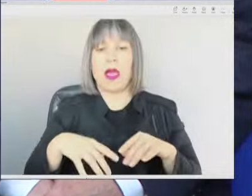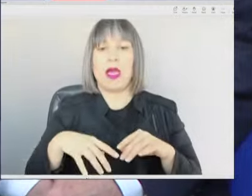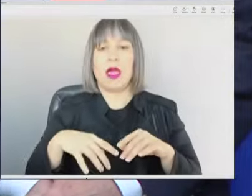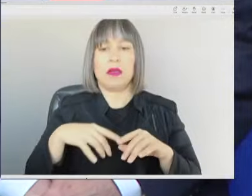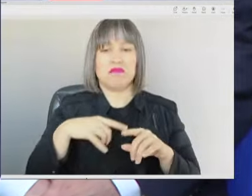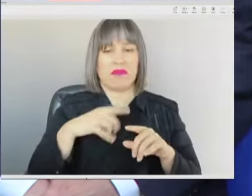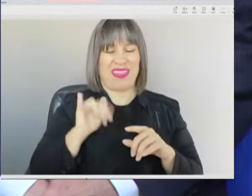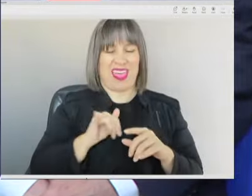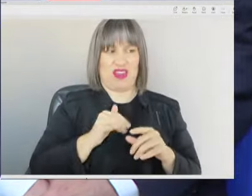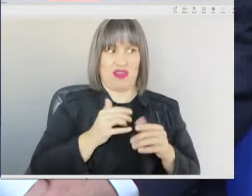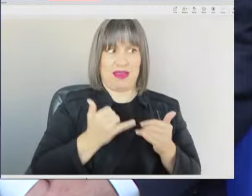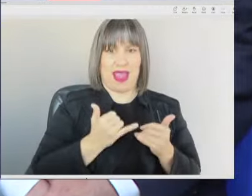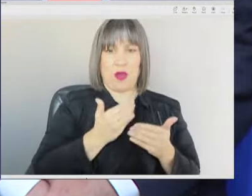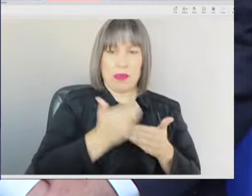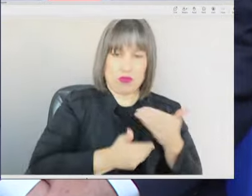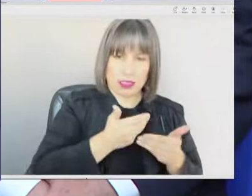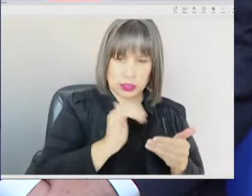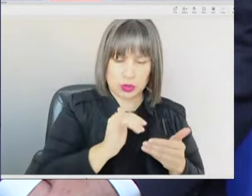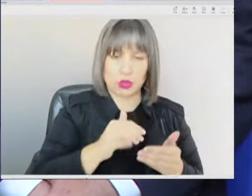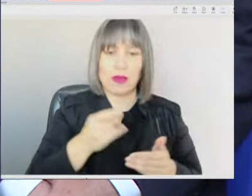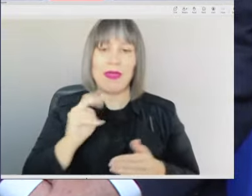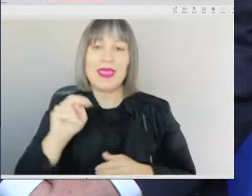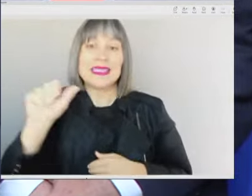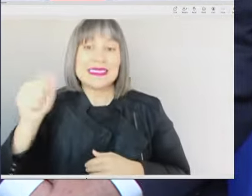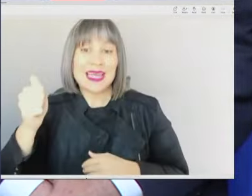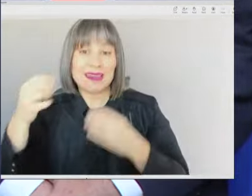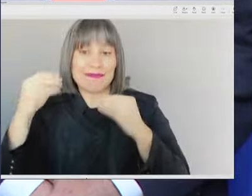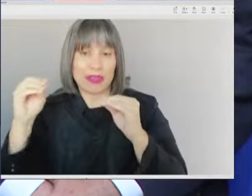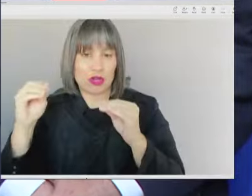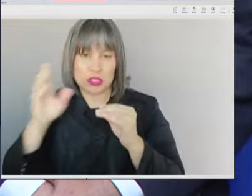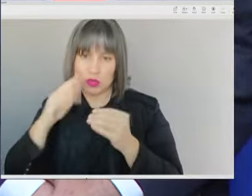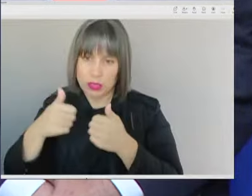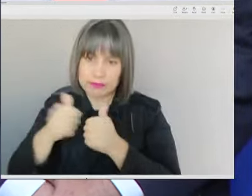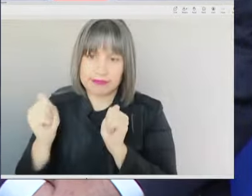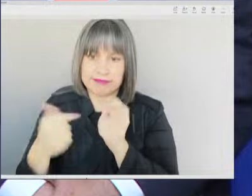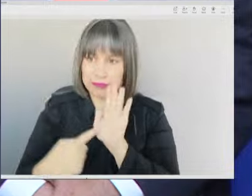the 10 vendors, which is going to be public and transparent on details of their offering.